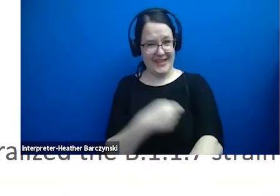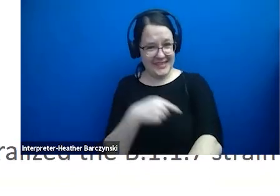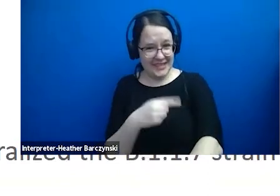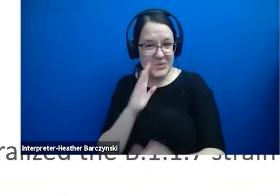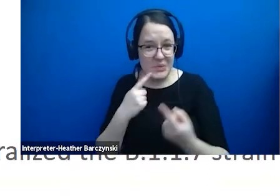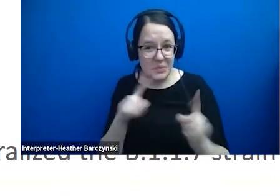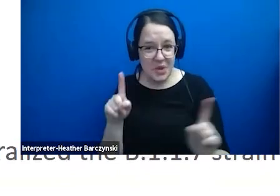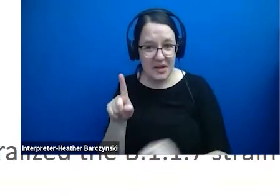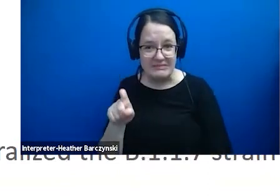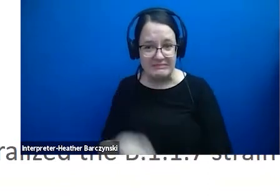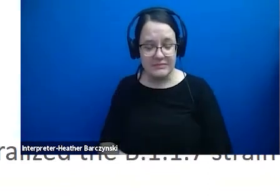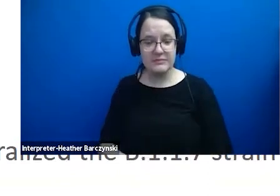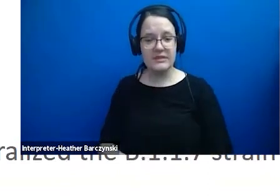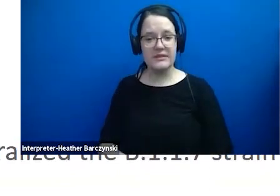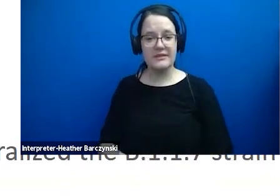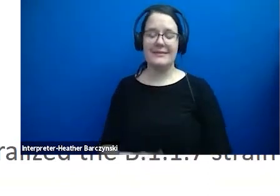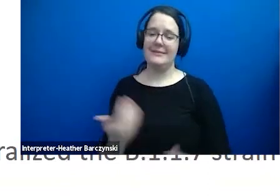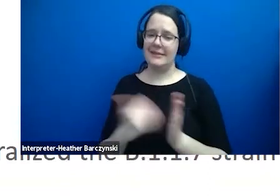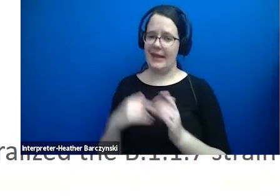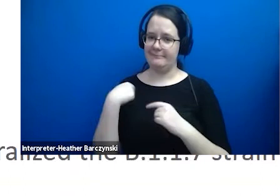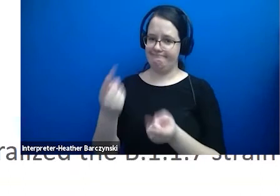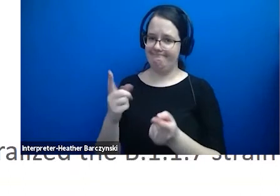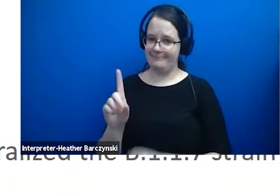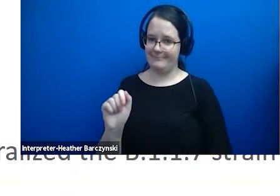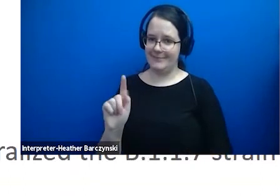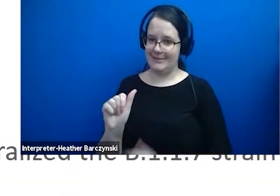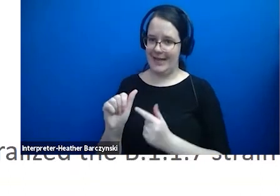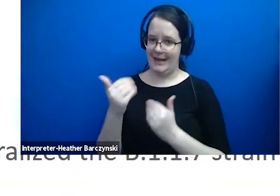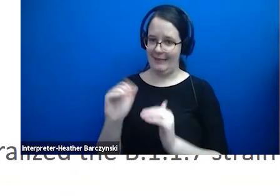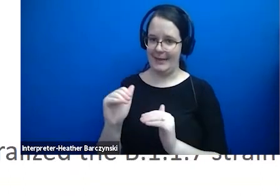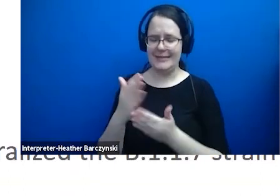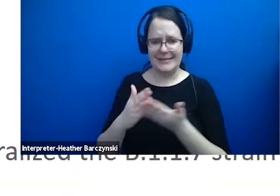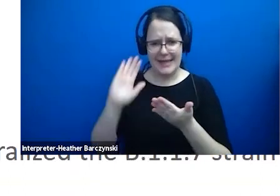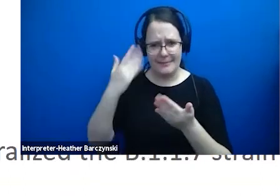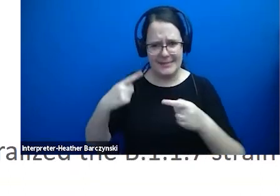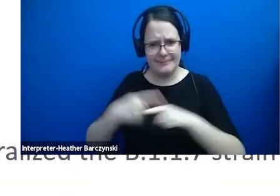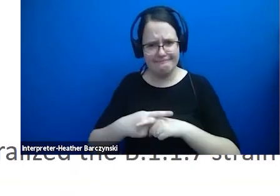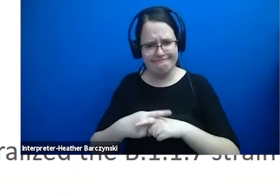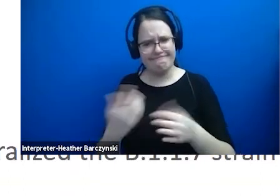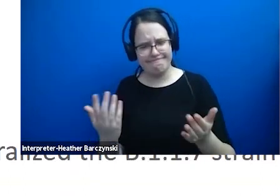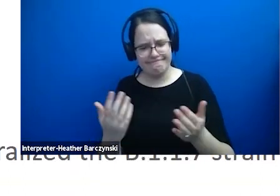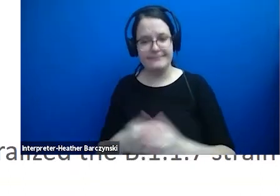there's again limited data and some of it is conflicting it is reassuring that a study of